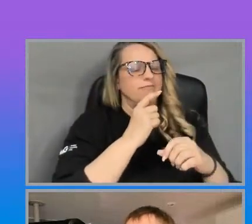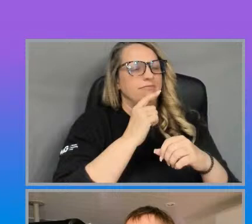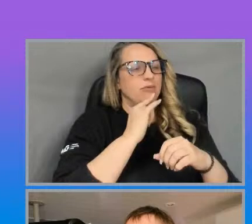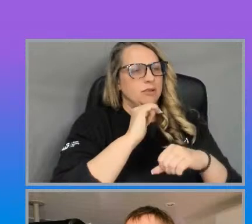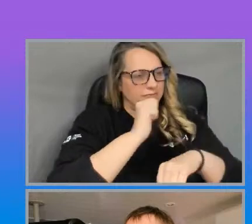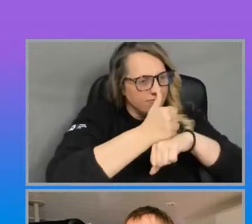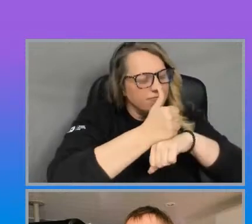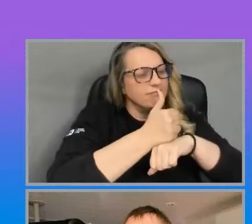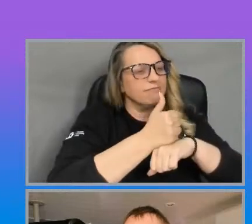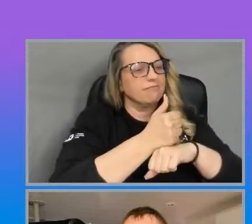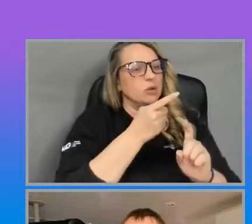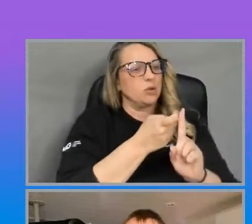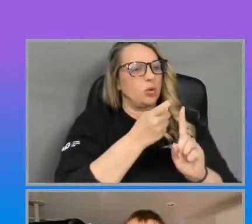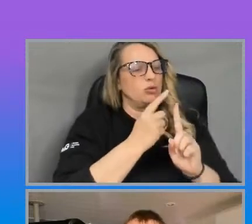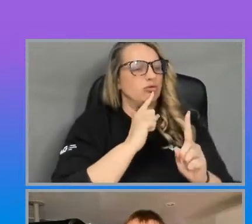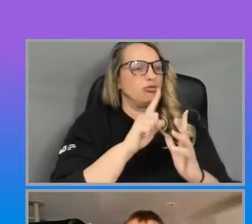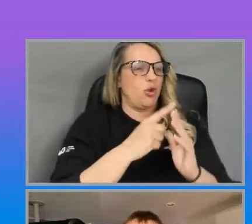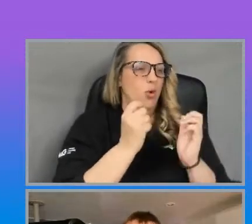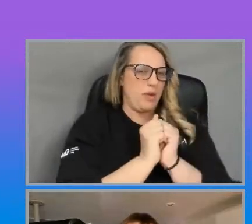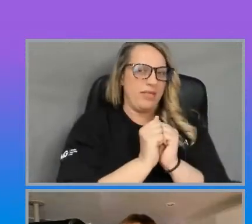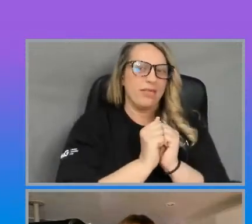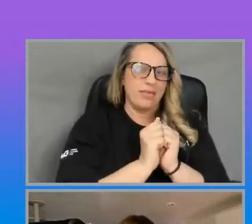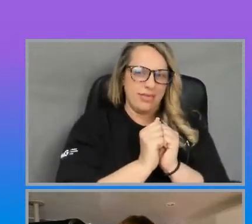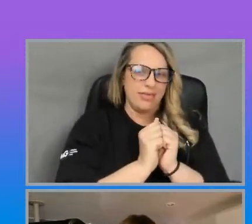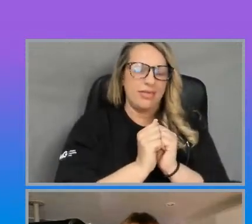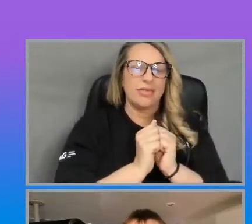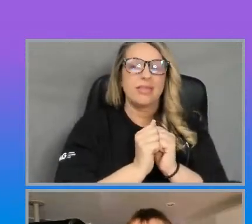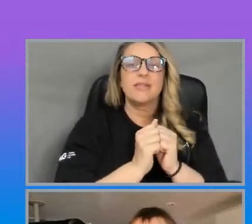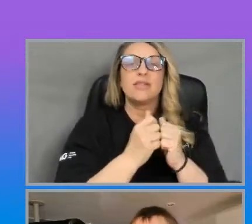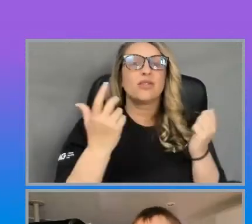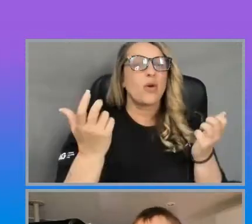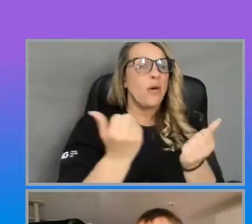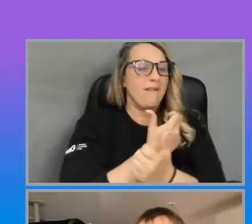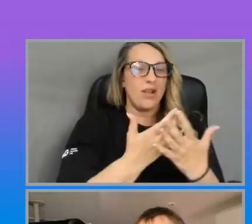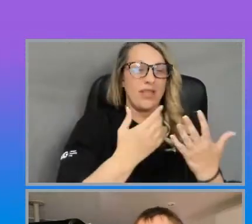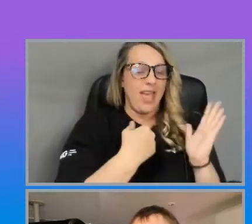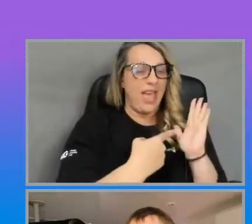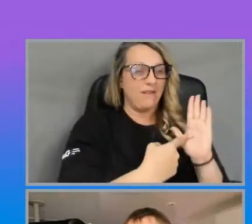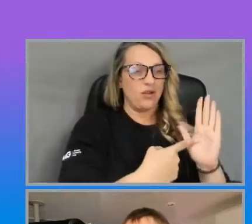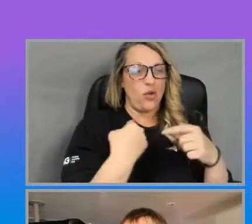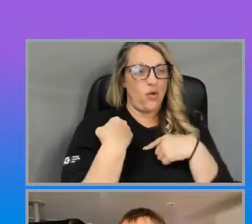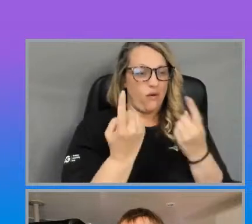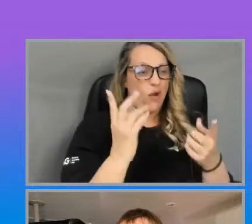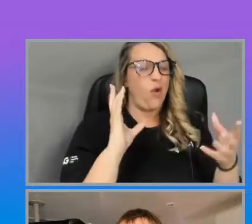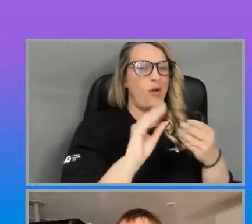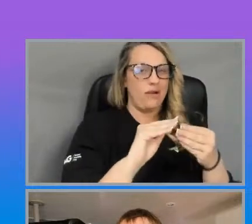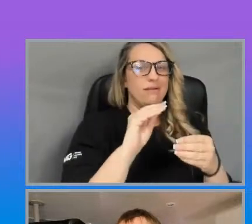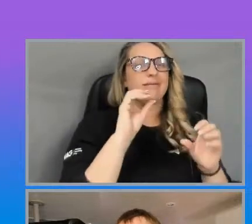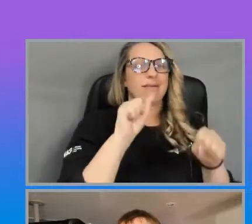source to start with. So, as I say, everything that I've shown